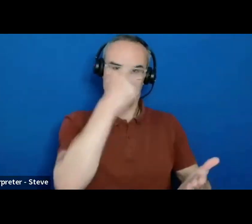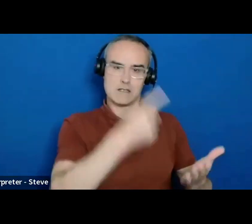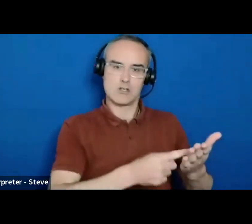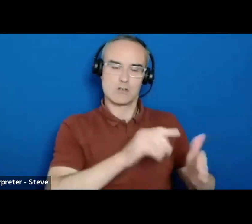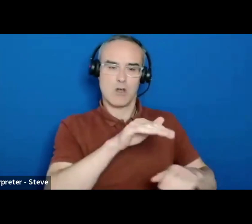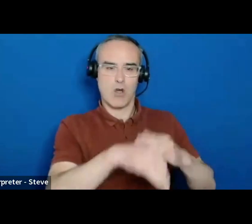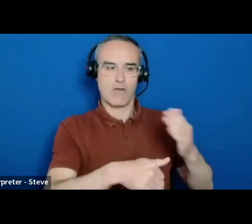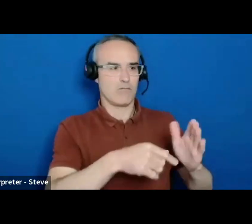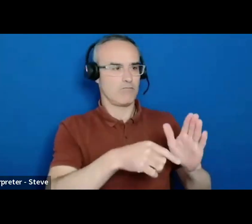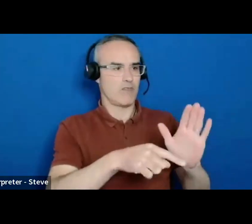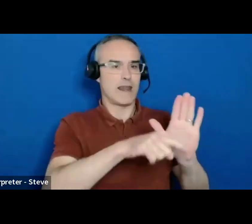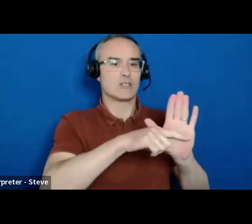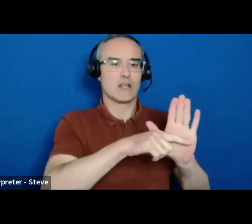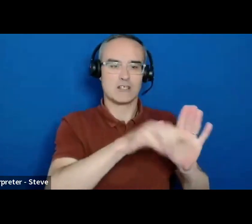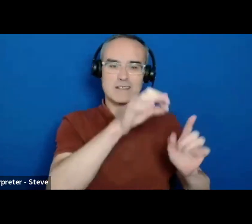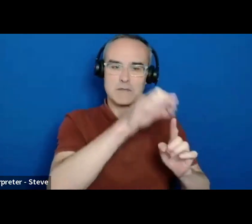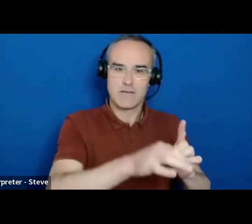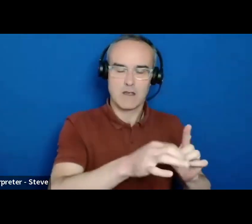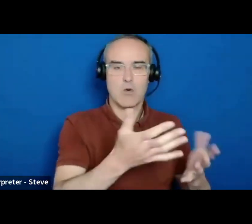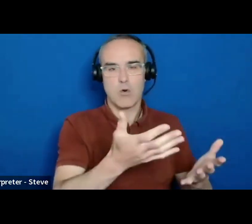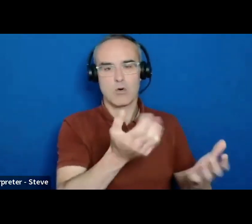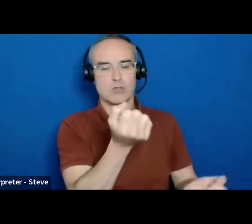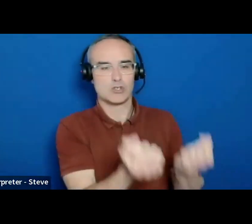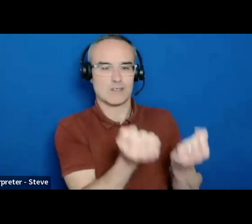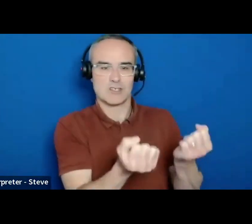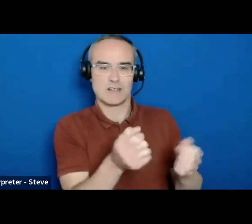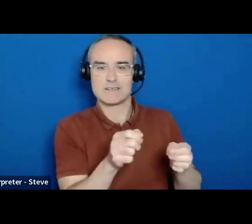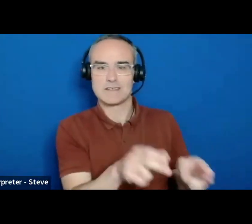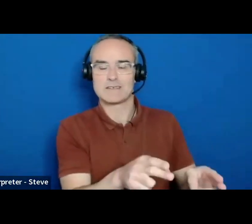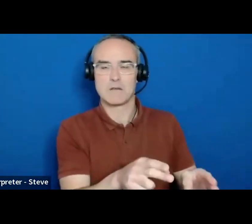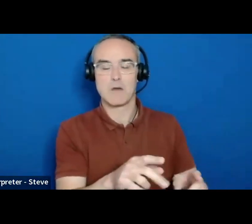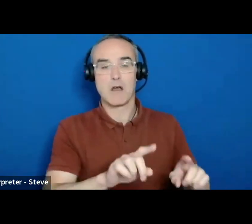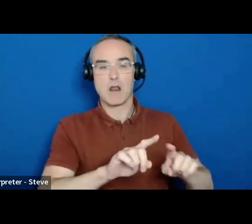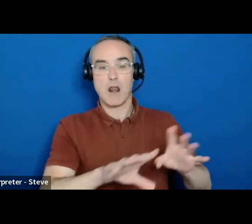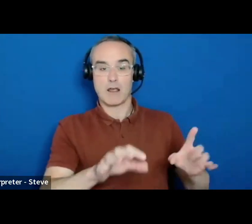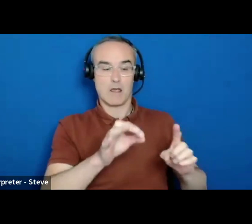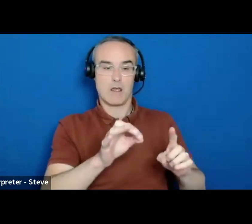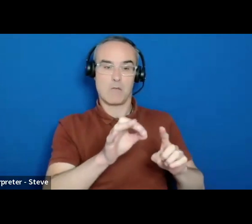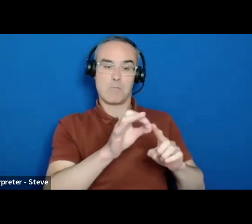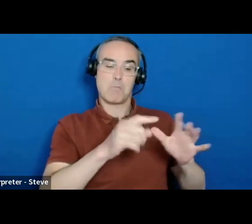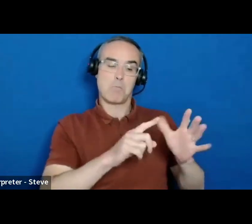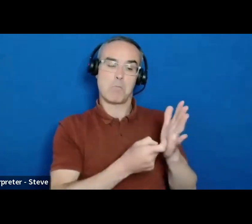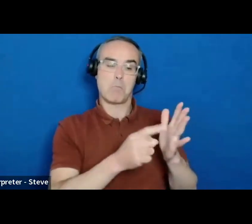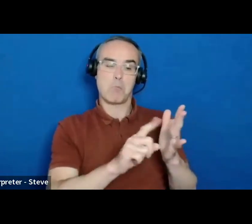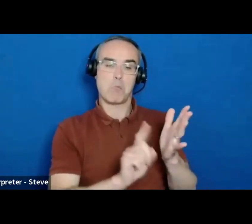legislation or the justice system. My example for that would be the Parole Board. The Parole Board members,